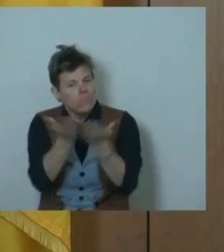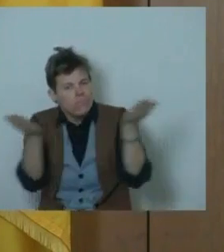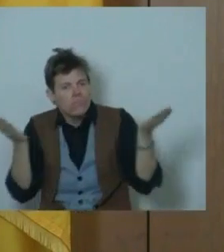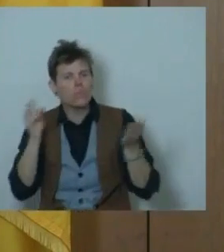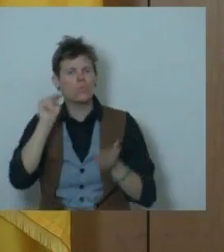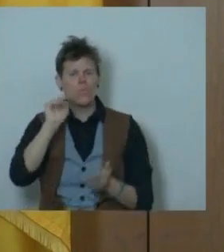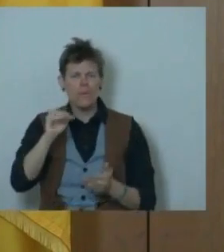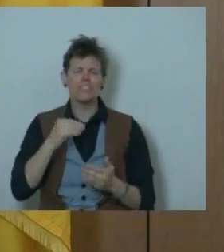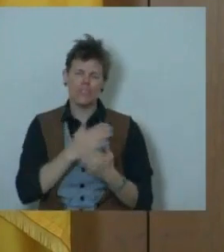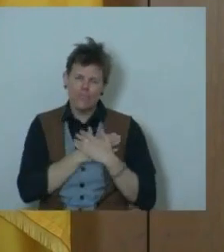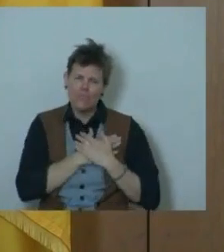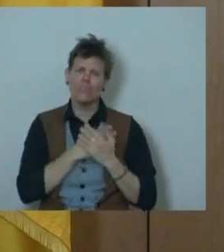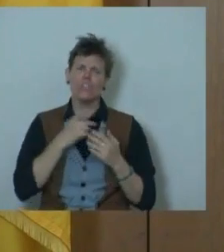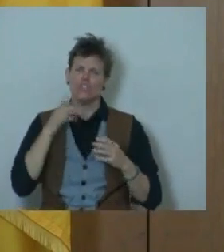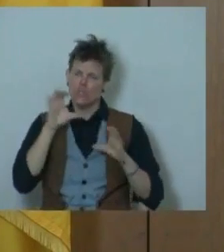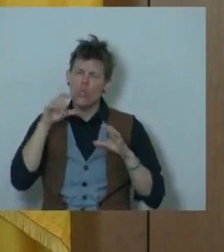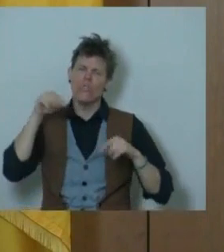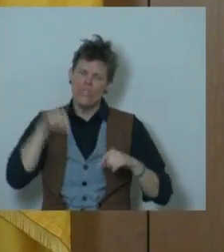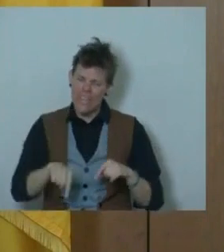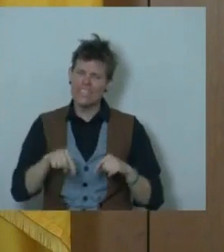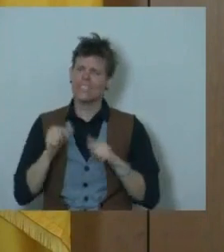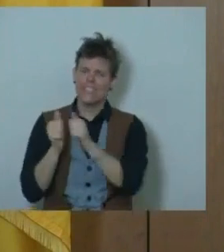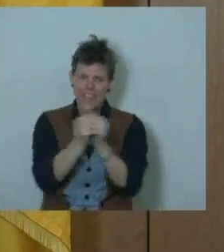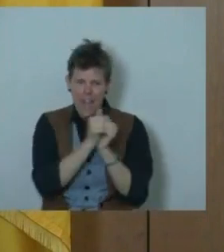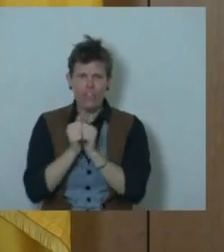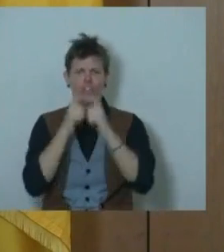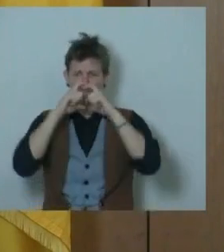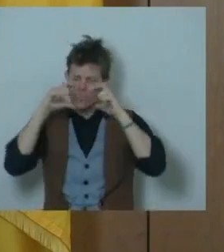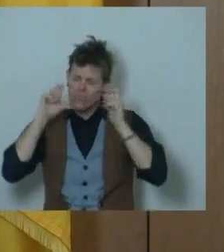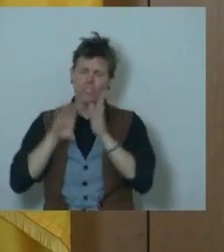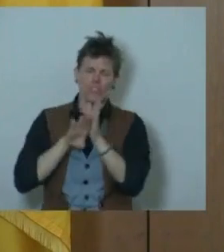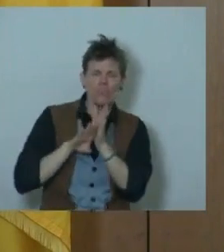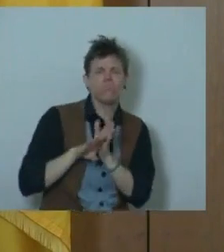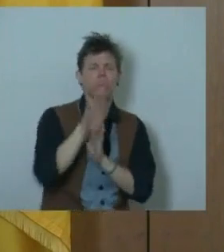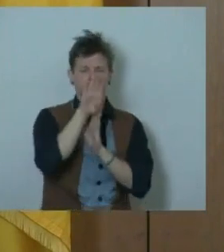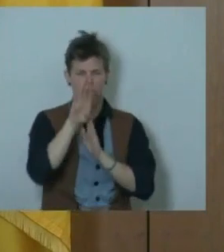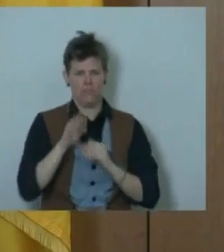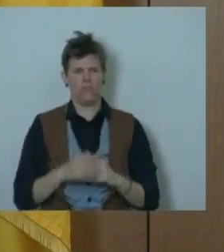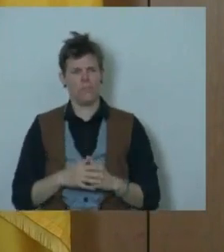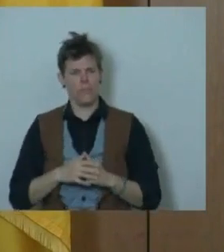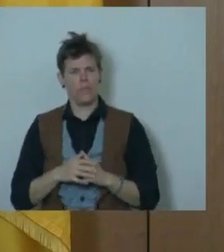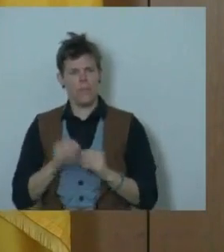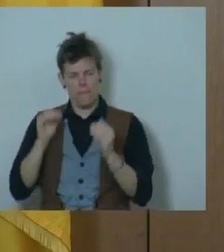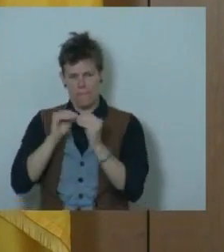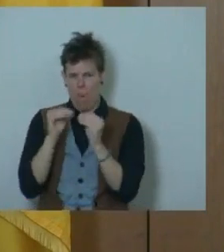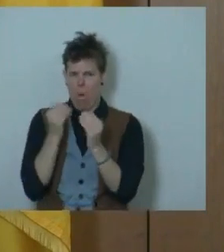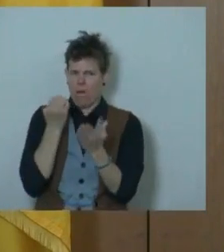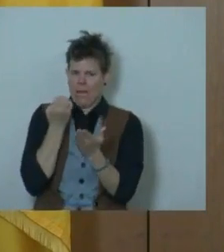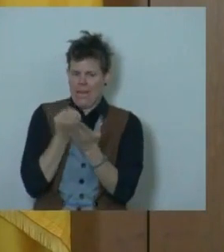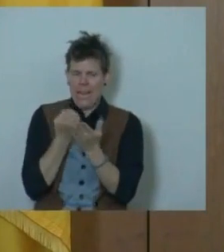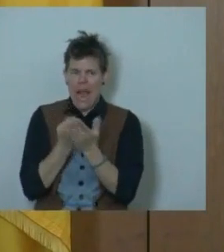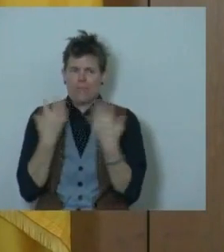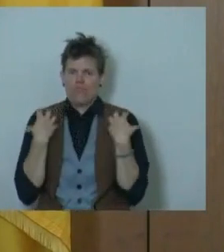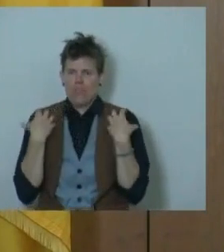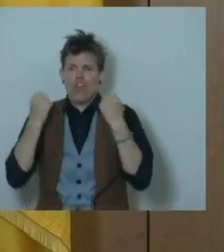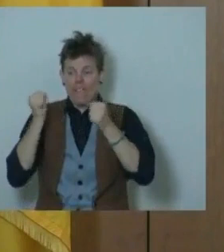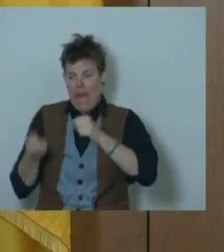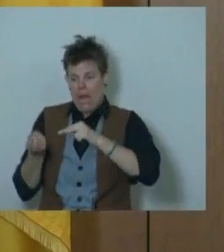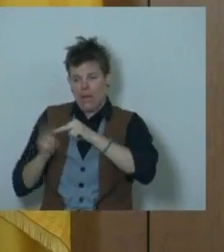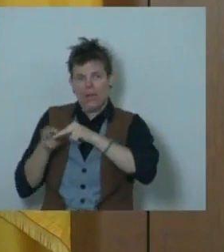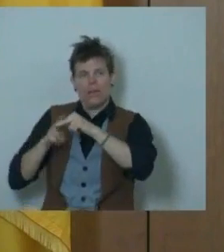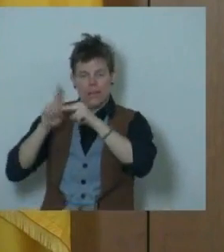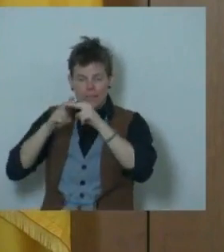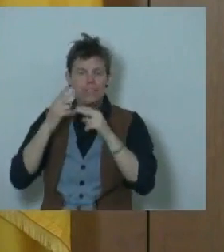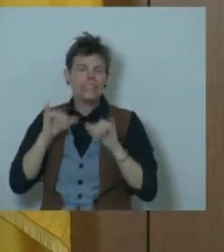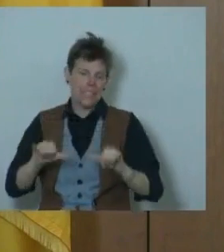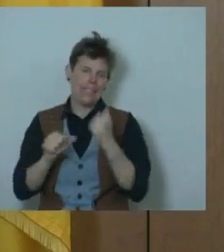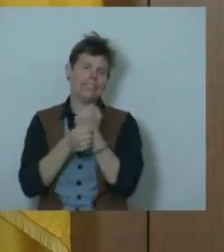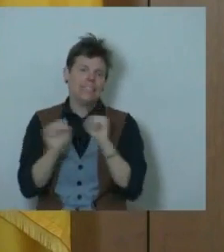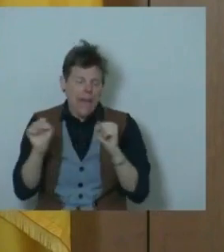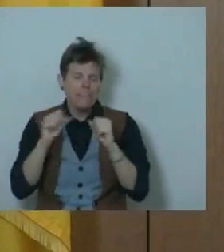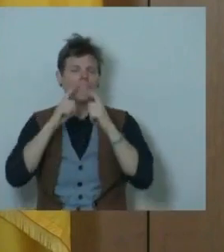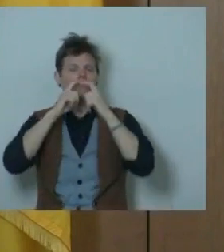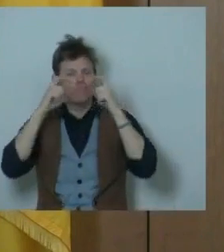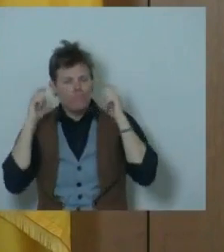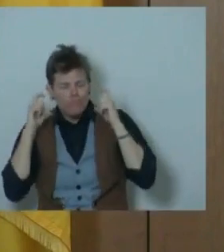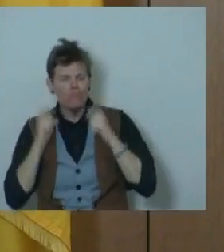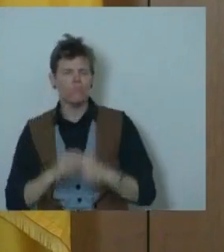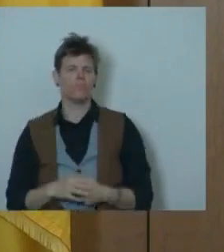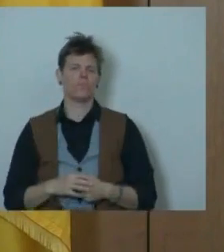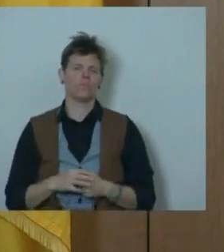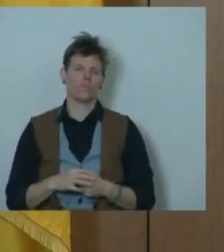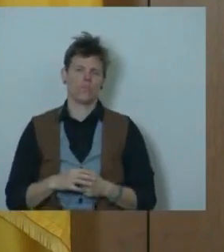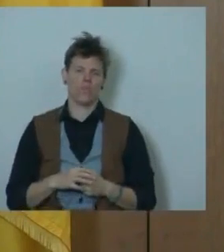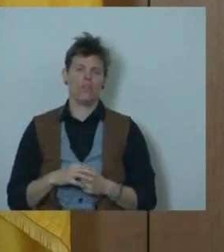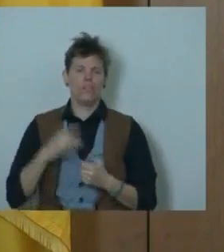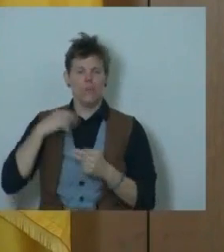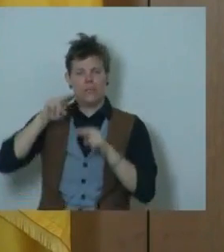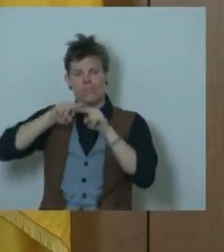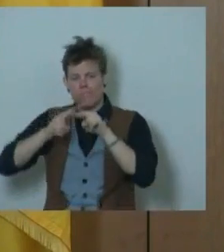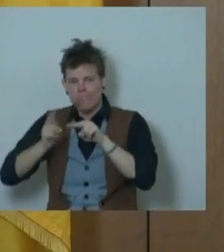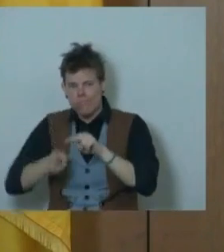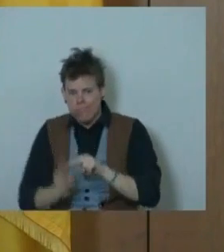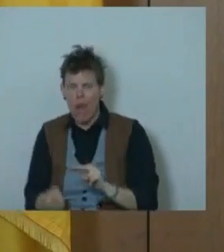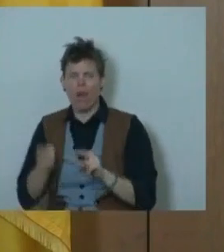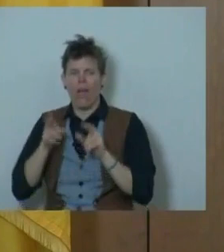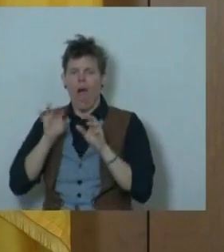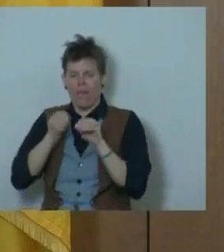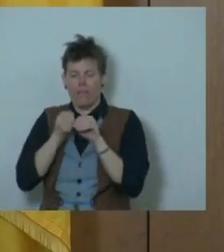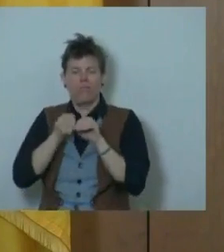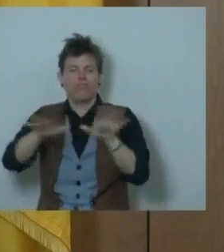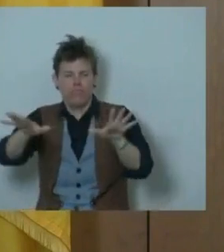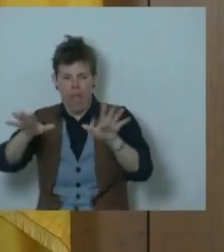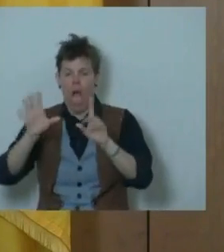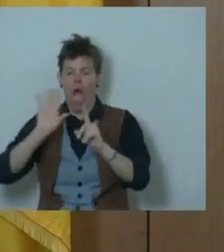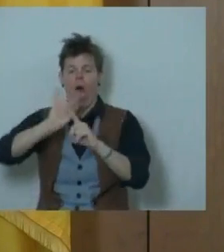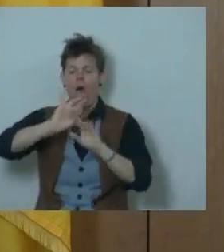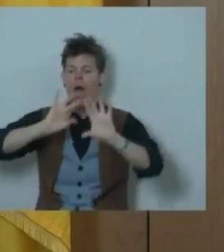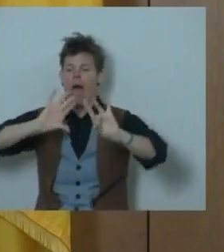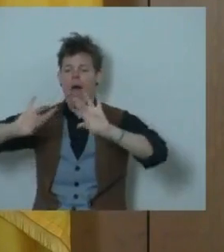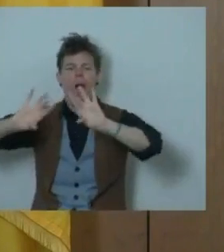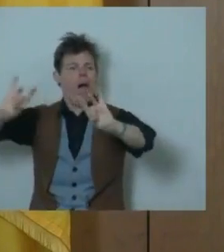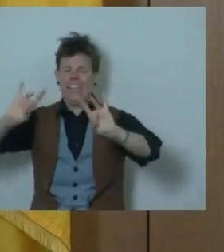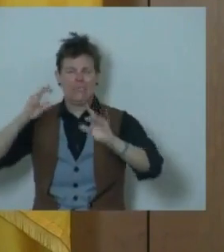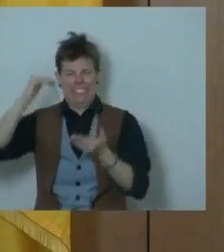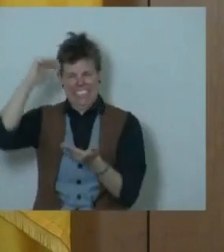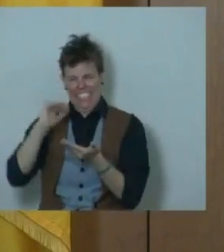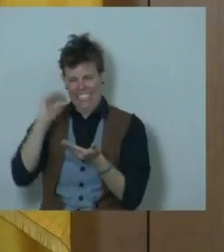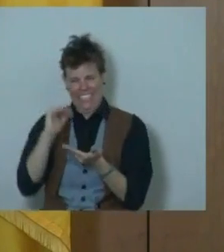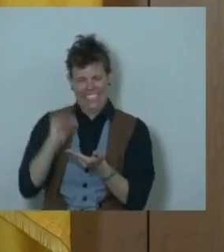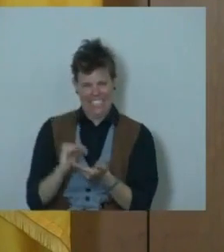I’M WILLING TO DO IT FOR THOSE REASONS SO NEW MEXICANS SHOULD EXPECT YOU DO THIS TO HELP US SUCCESSFULLY HAVE MORE ECONOMIC RECOVERY AND MORE -- AND TO CREATE TRANSMISSION AND VIRUS